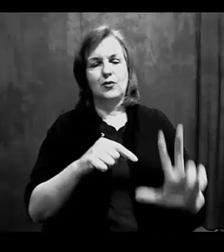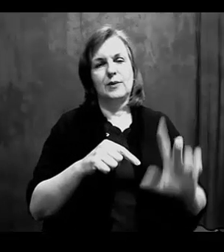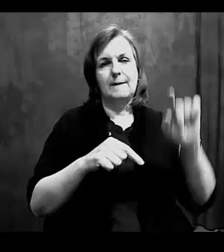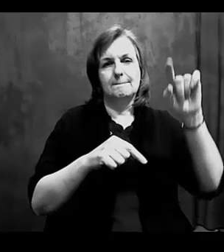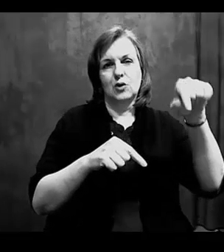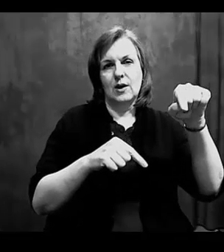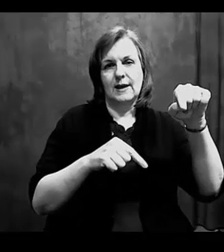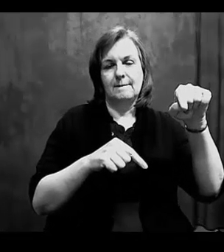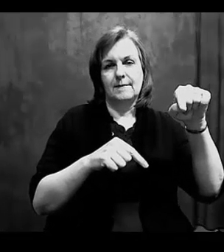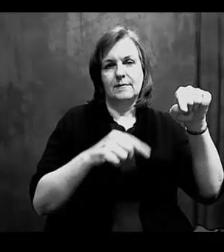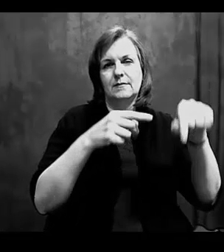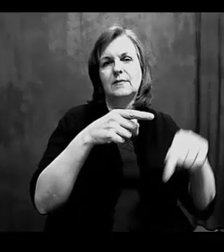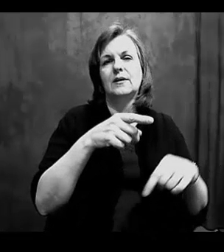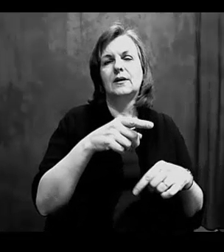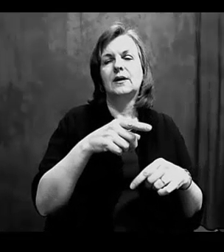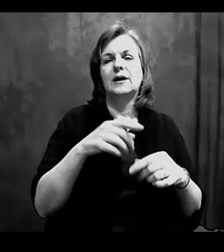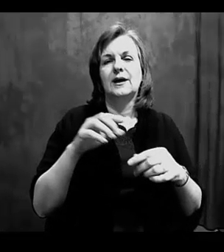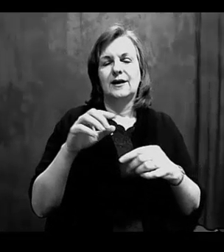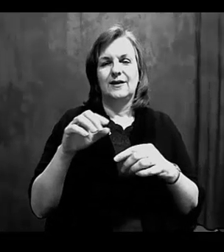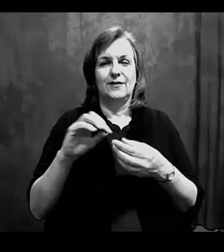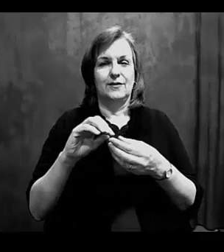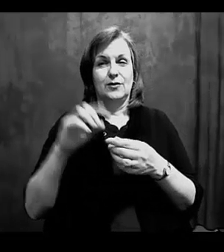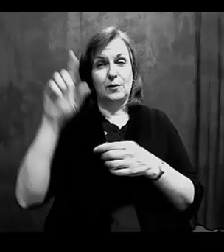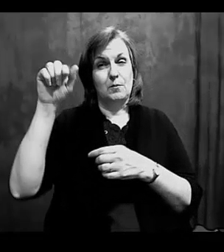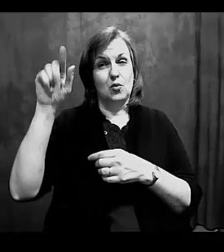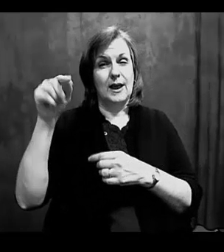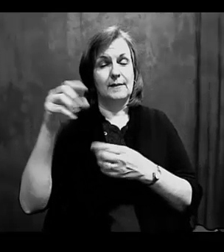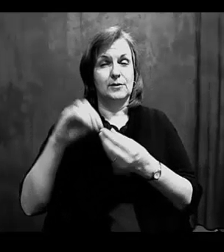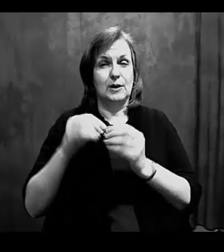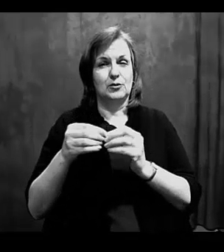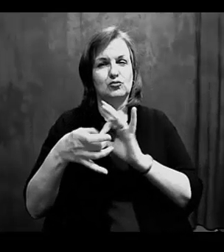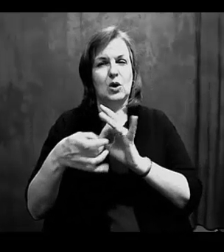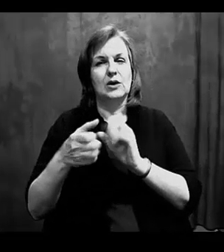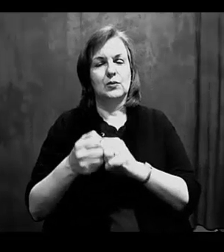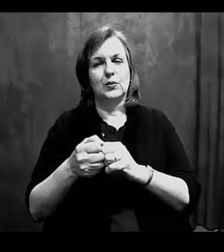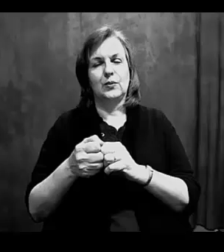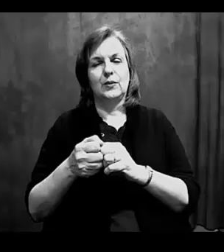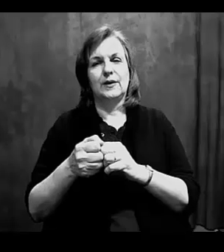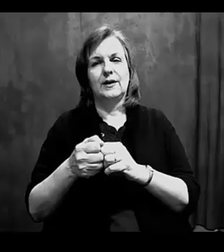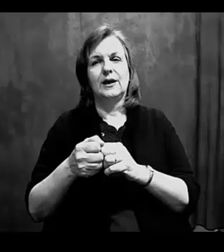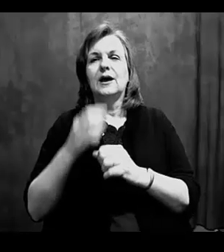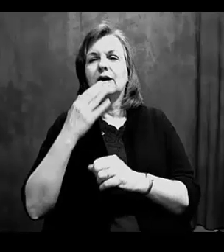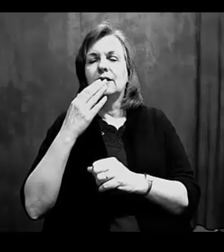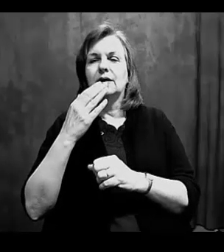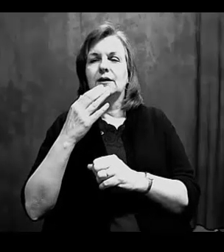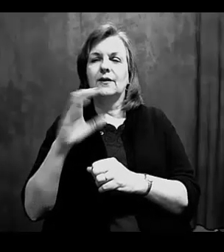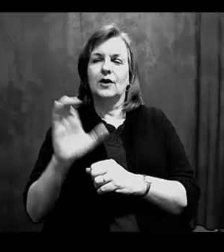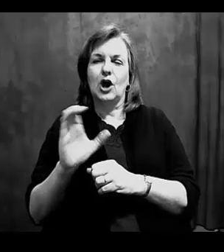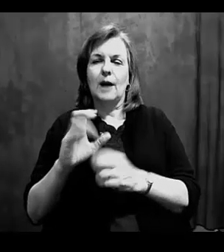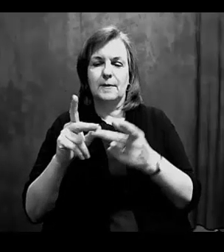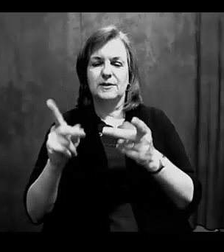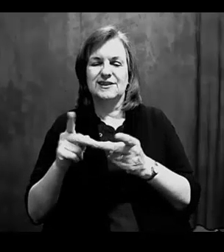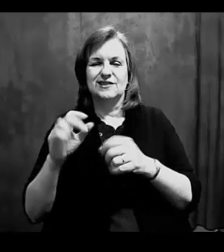these prime numbers are based on the sugars the carbon positions on the sugars